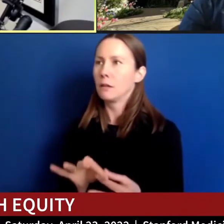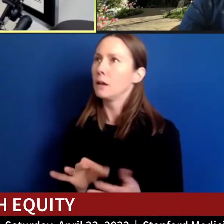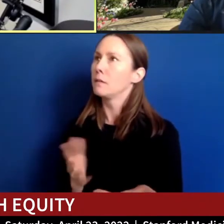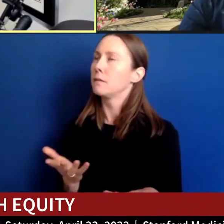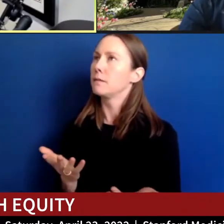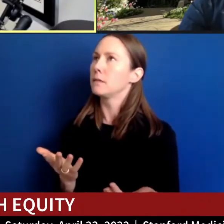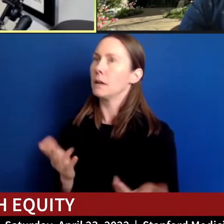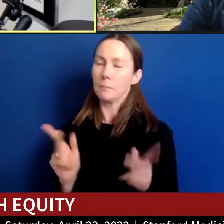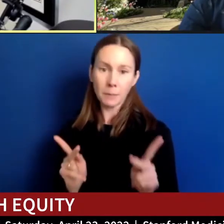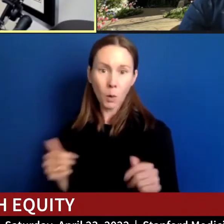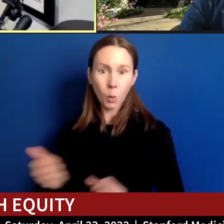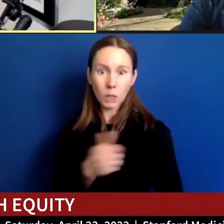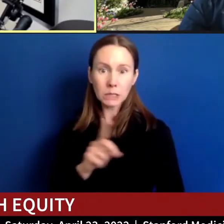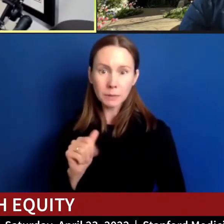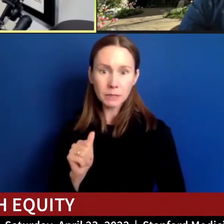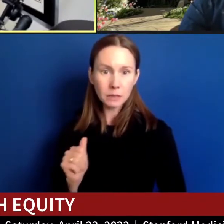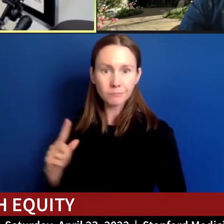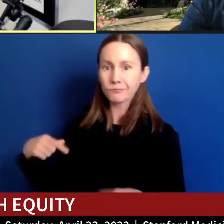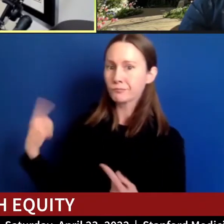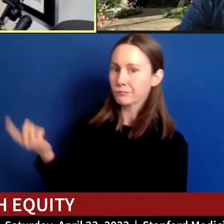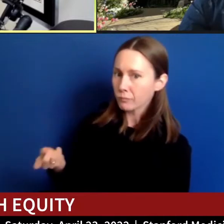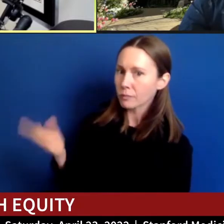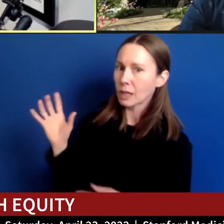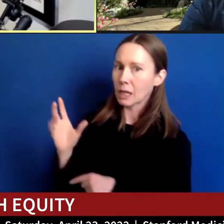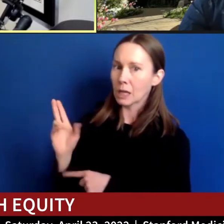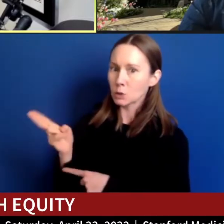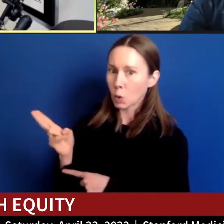people with disabilities have been historically and systemically been discriminated against,